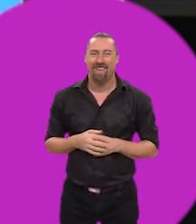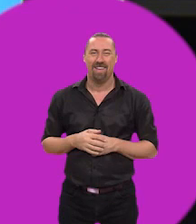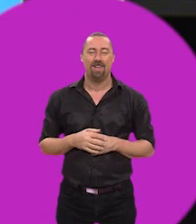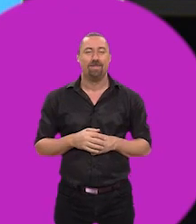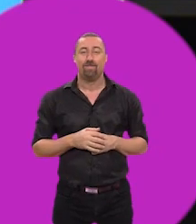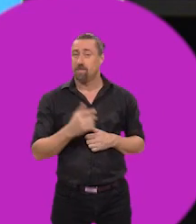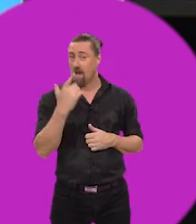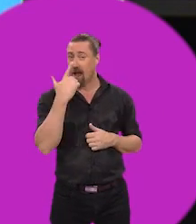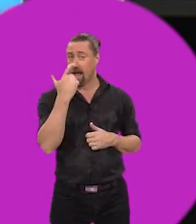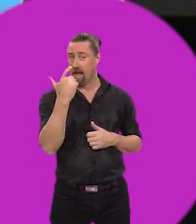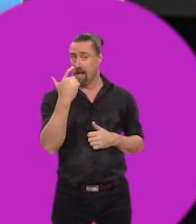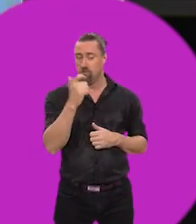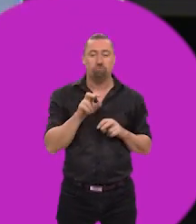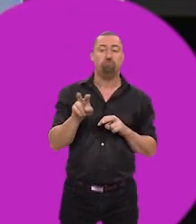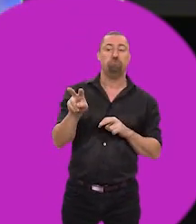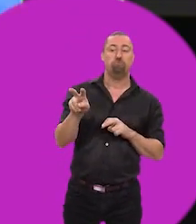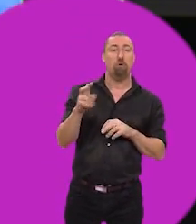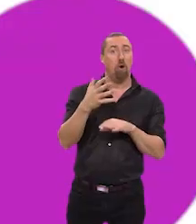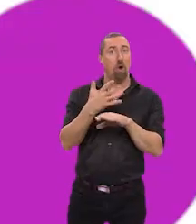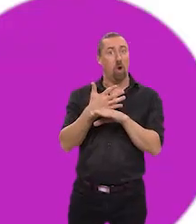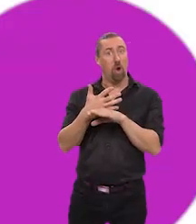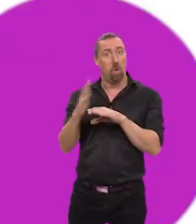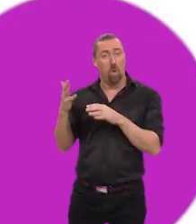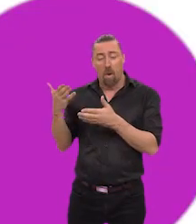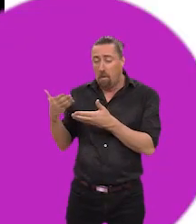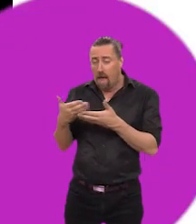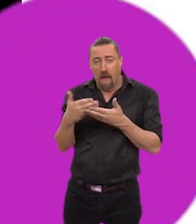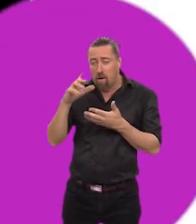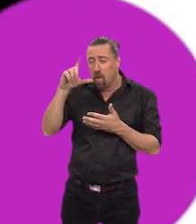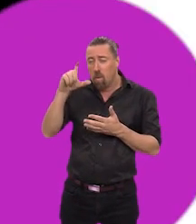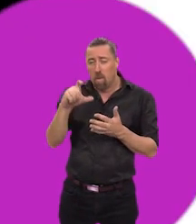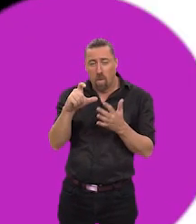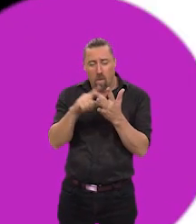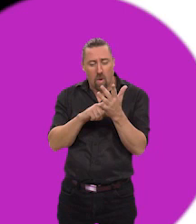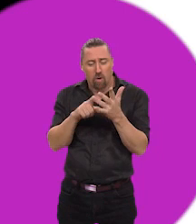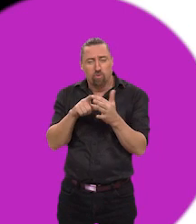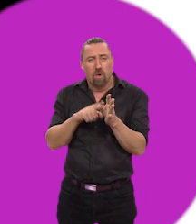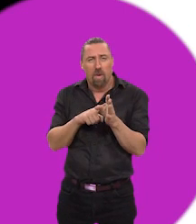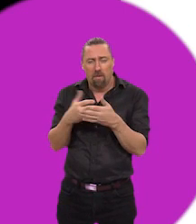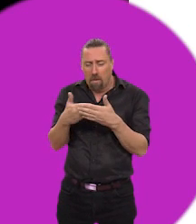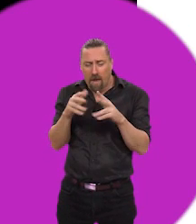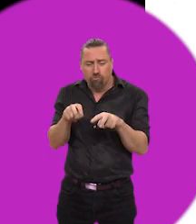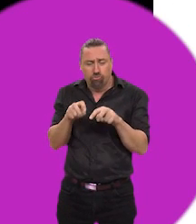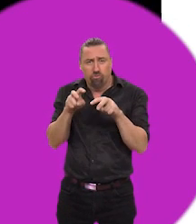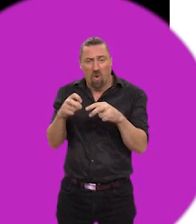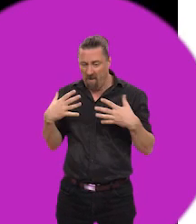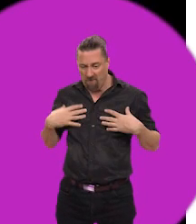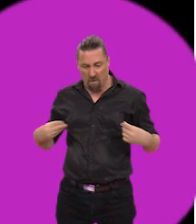Lucky welcomed a new arrival. It was a tiny kangaroo joey. He did not have fur yet.